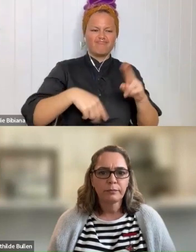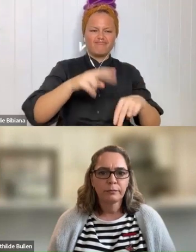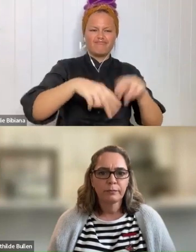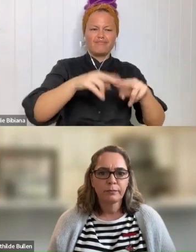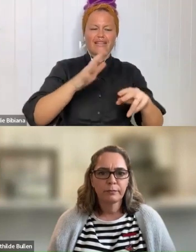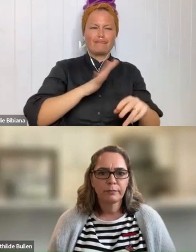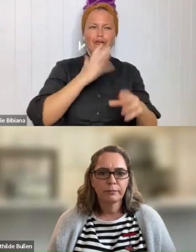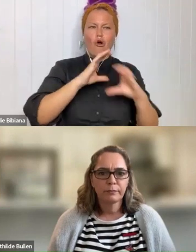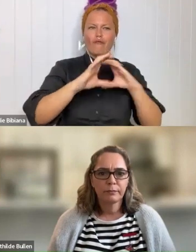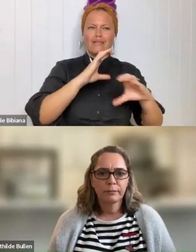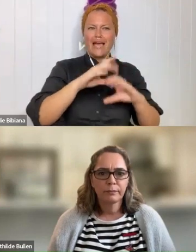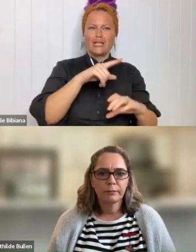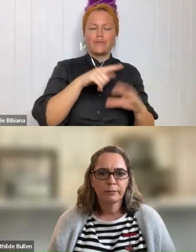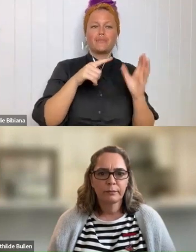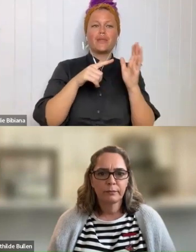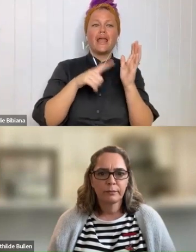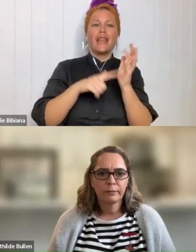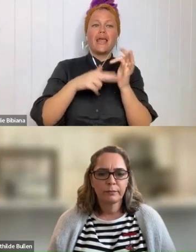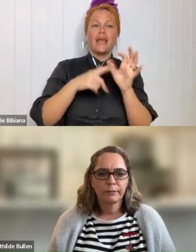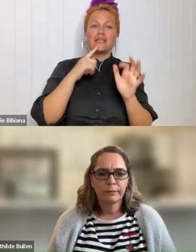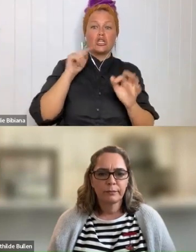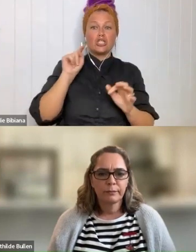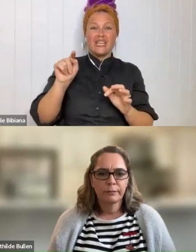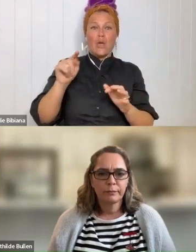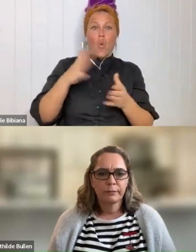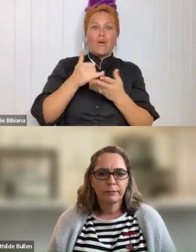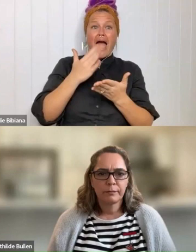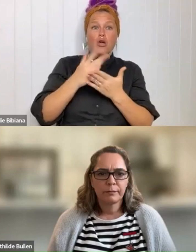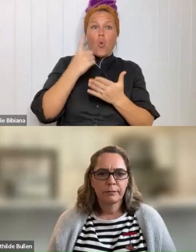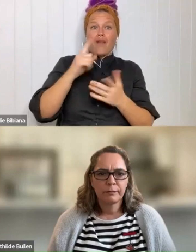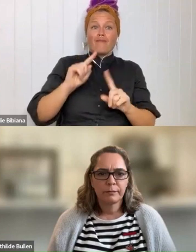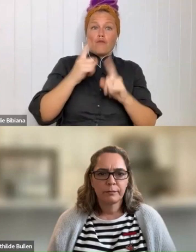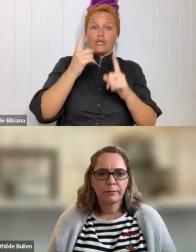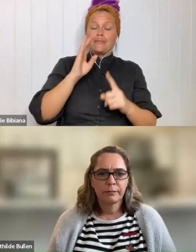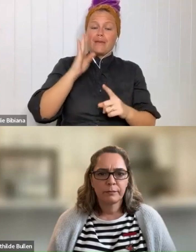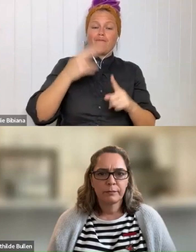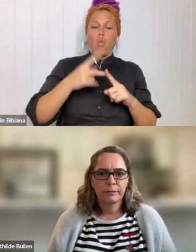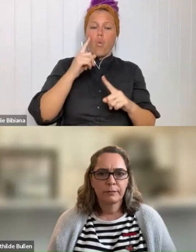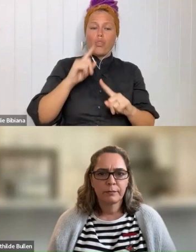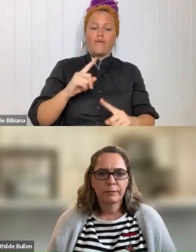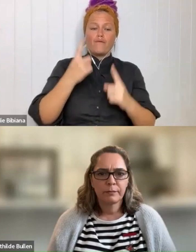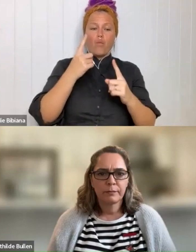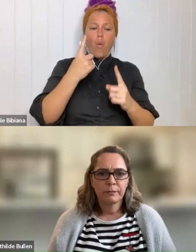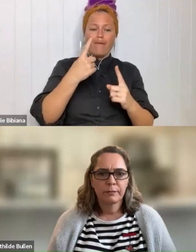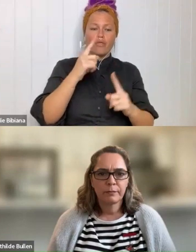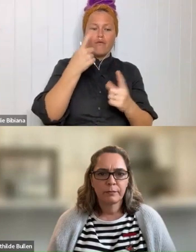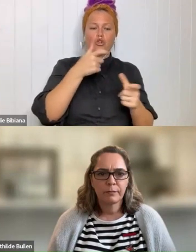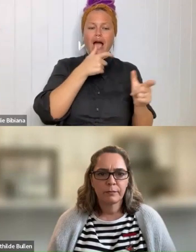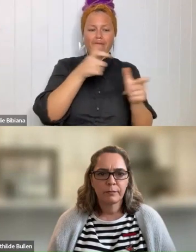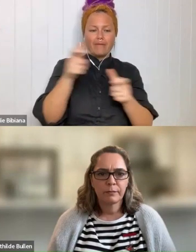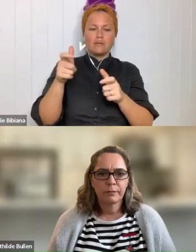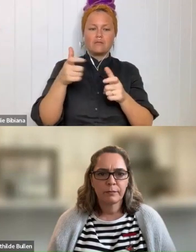she actually was this one of the speakers for the first governance conversation. So Alex, you can go back and listen